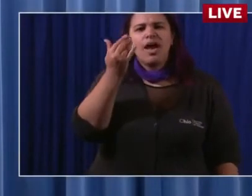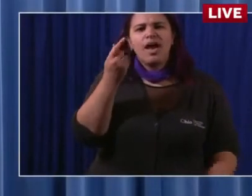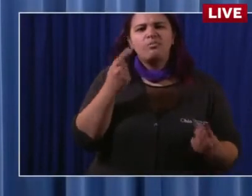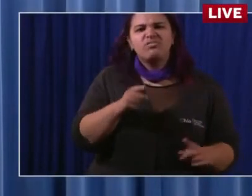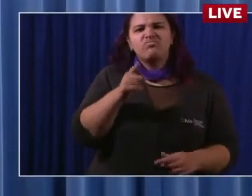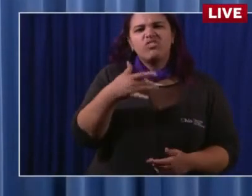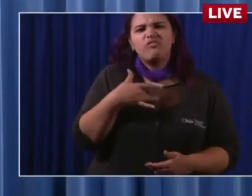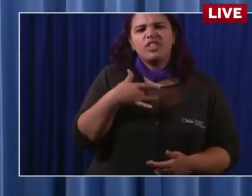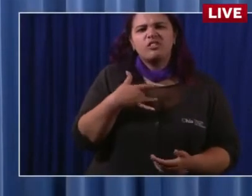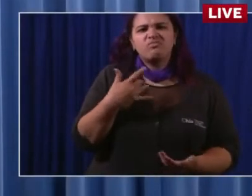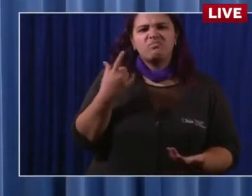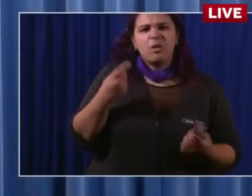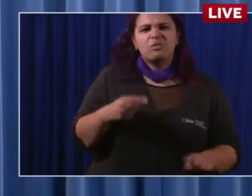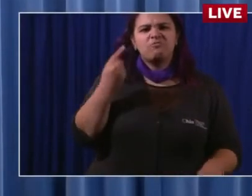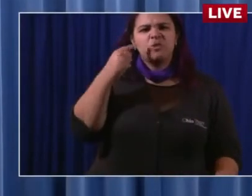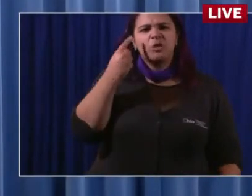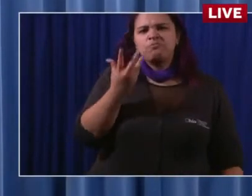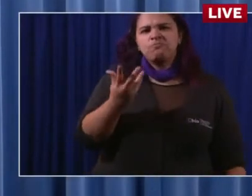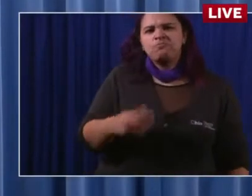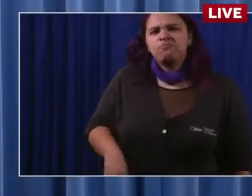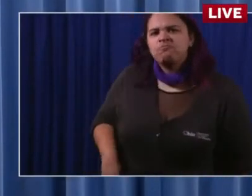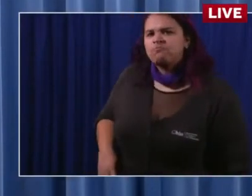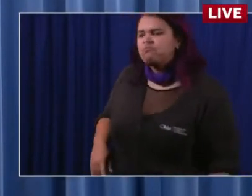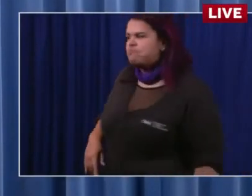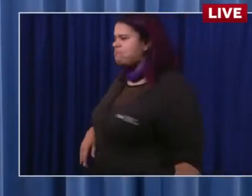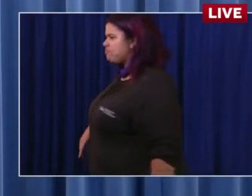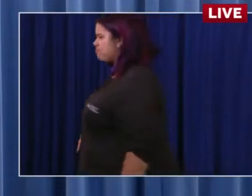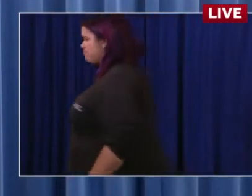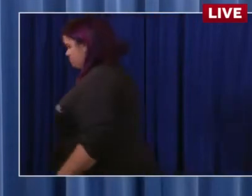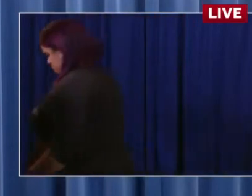CAN YOU COMMENT ON WHY YOU THINK THAT IS? NO.